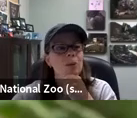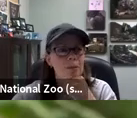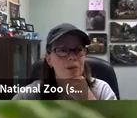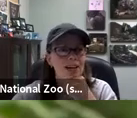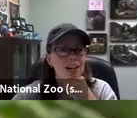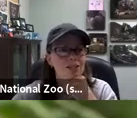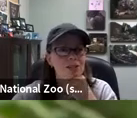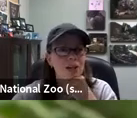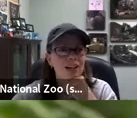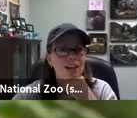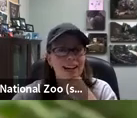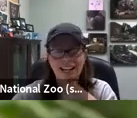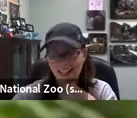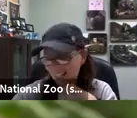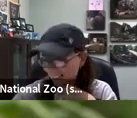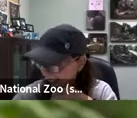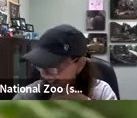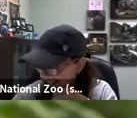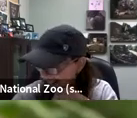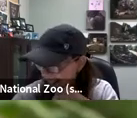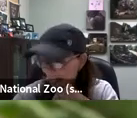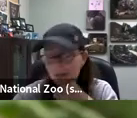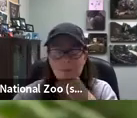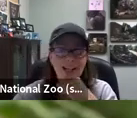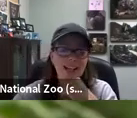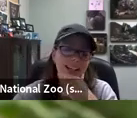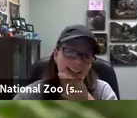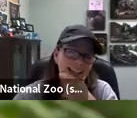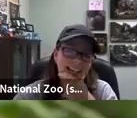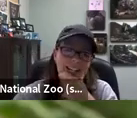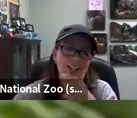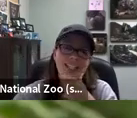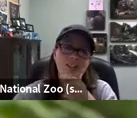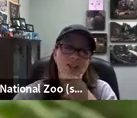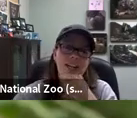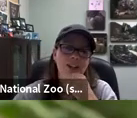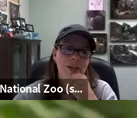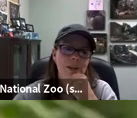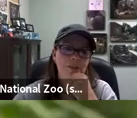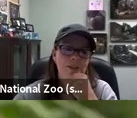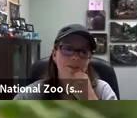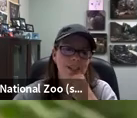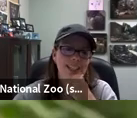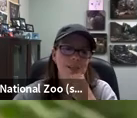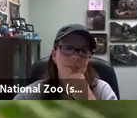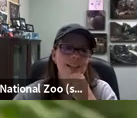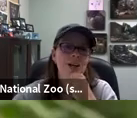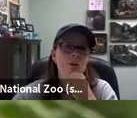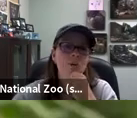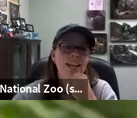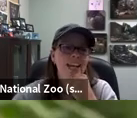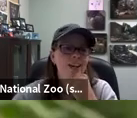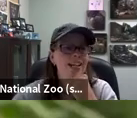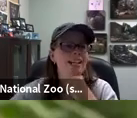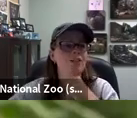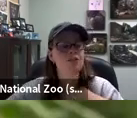mammal house, where I had a colleague help me and I know he's still angry at me for